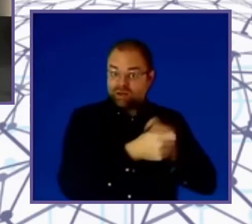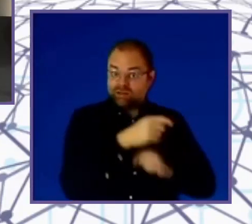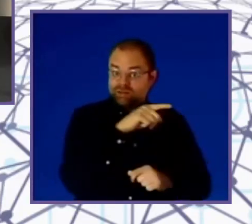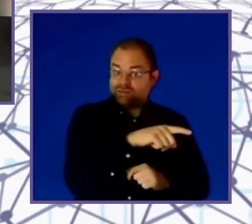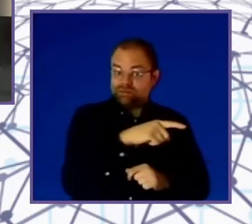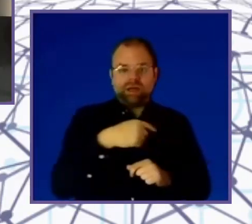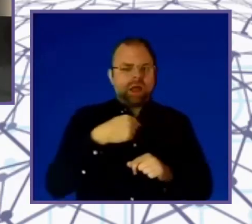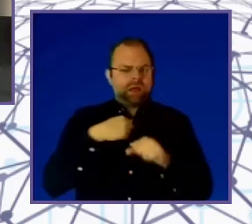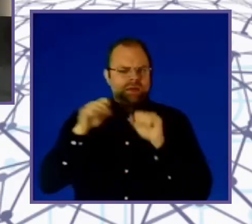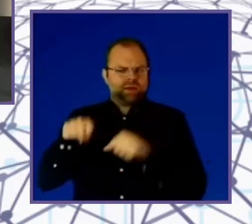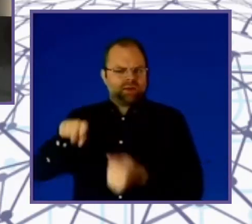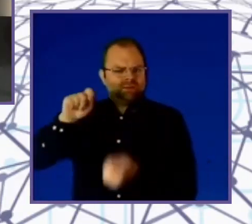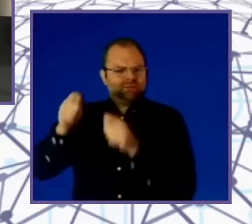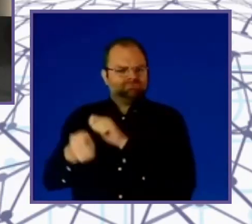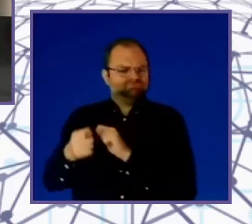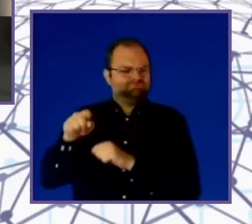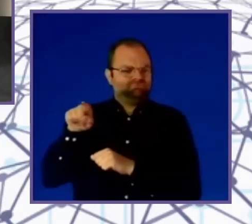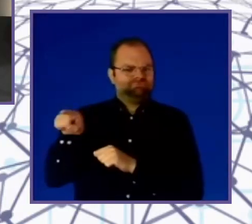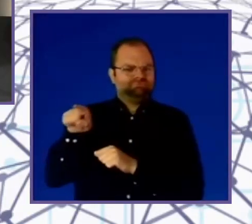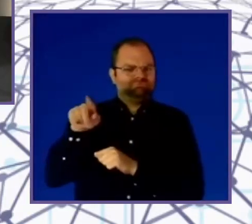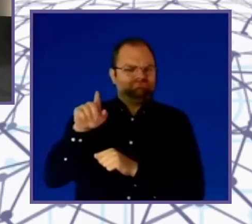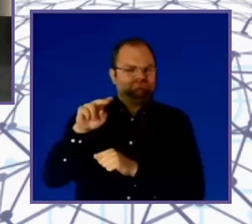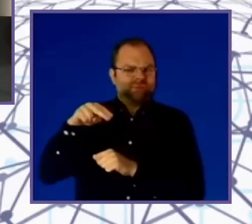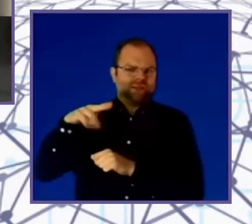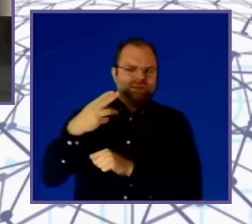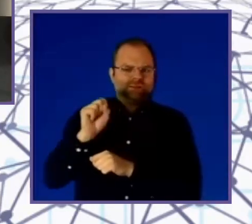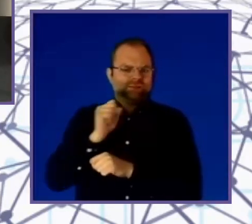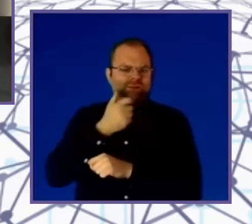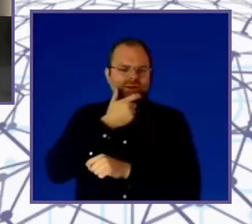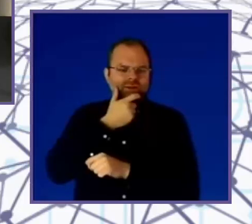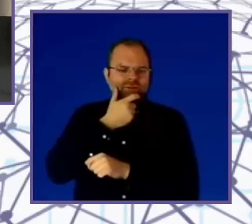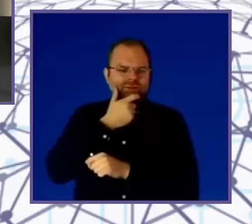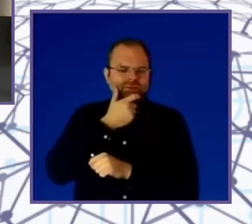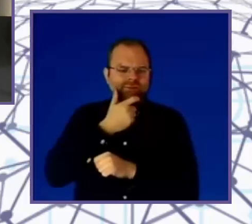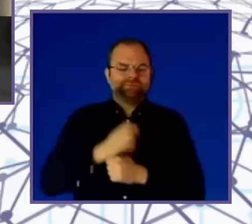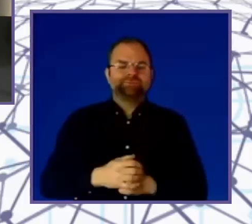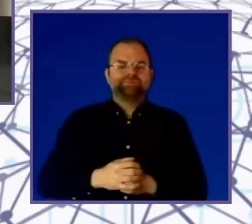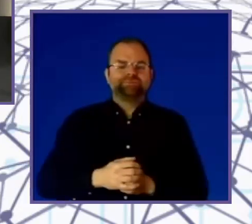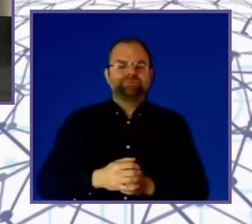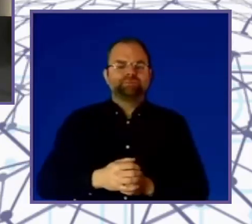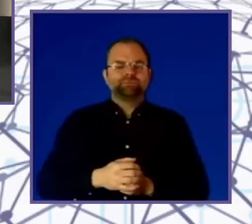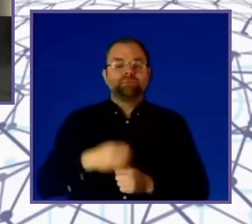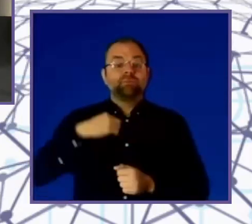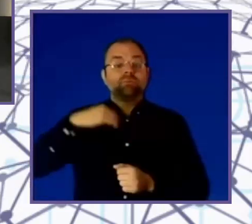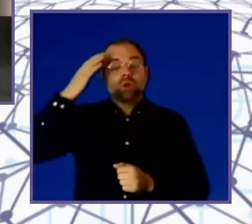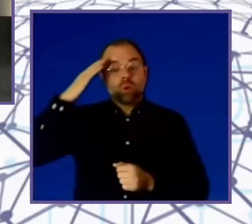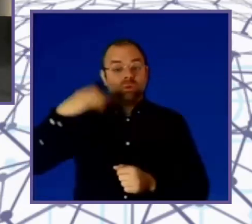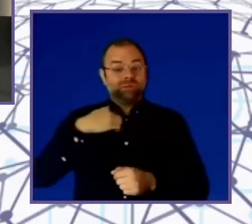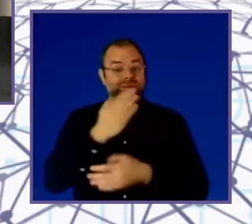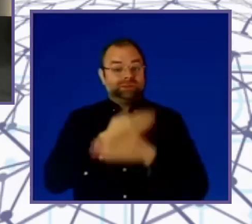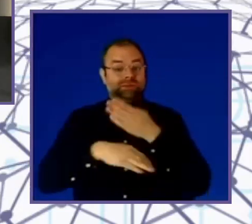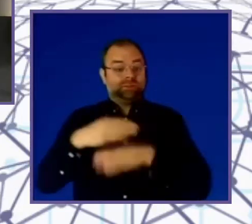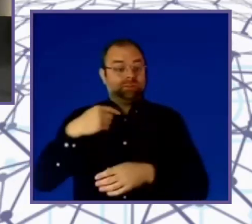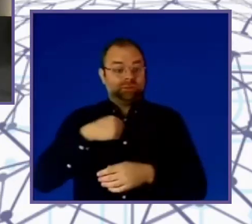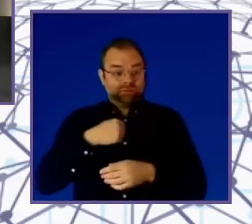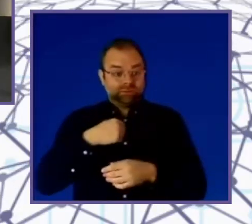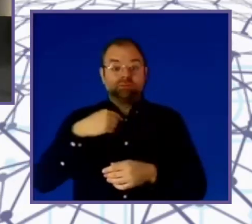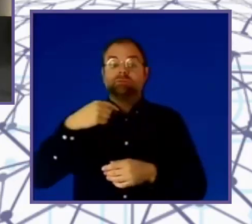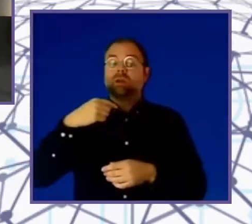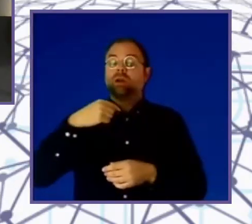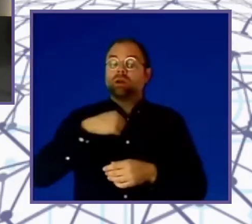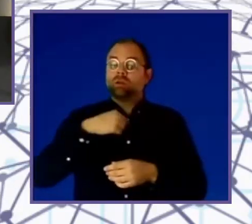both my hips replaced in 2002. If I could not access the NHS and healthcare, then how